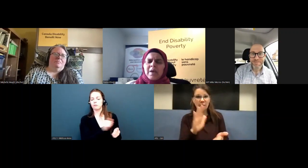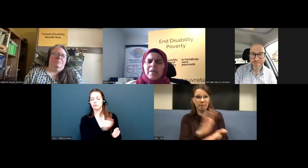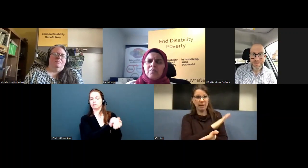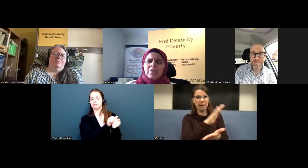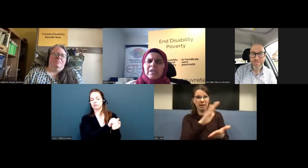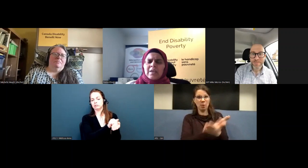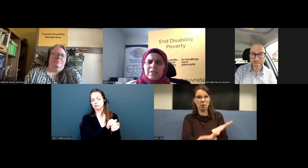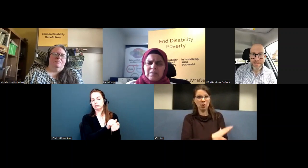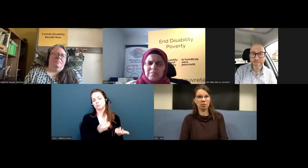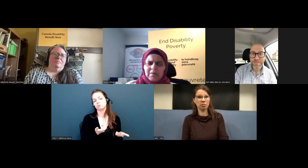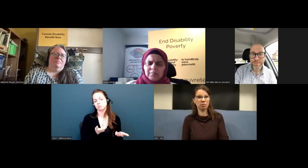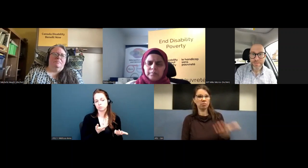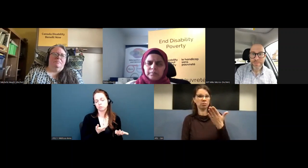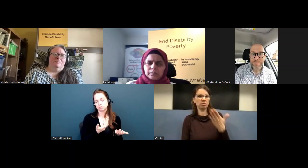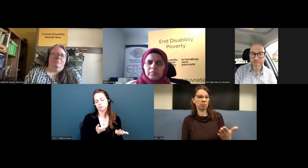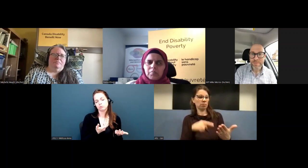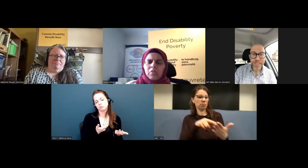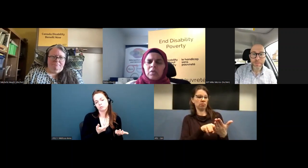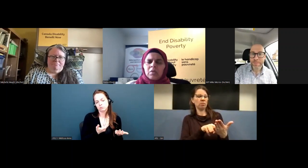WHEN YOU GET AN E-MAIL.